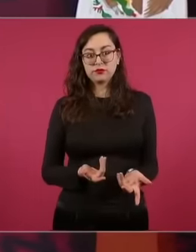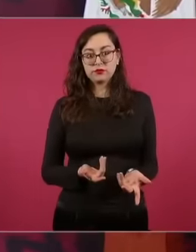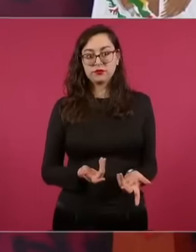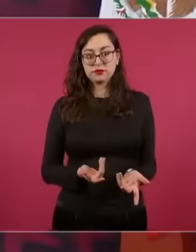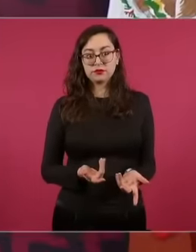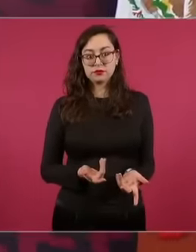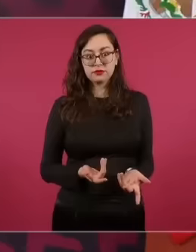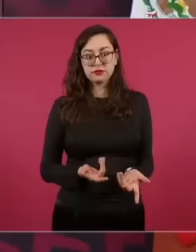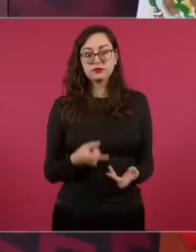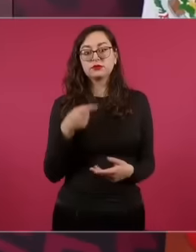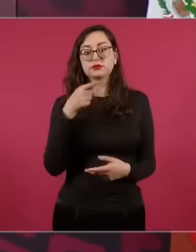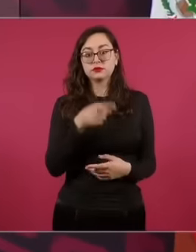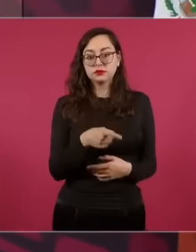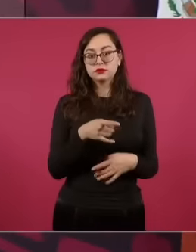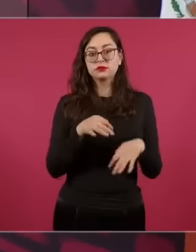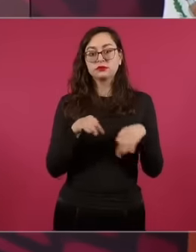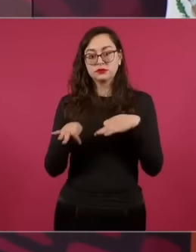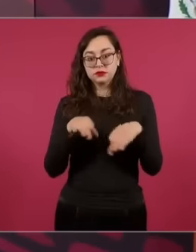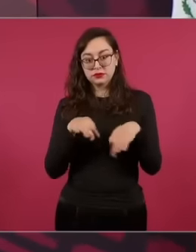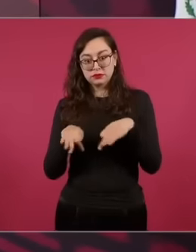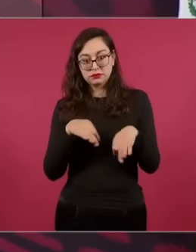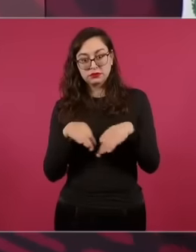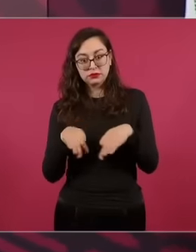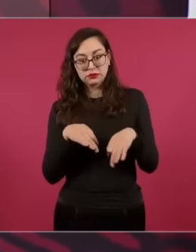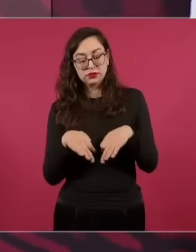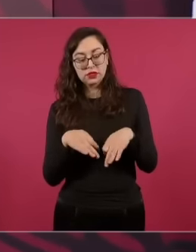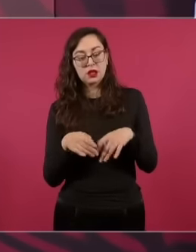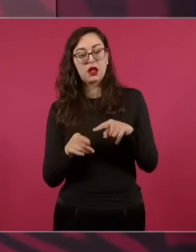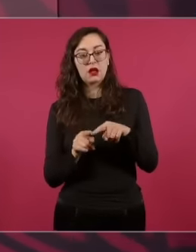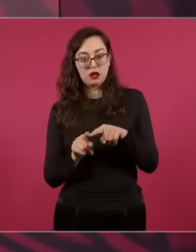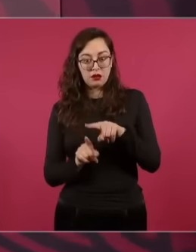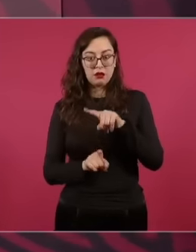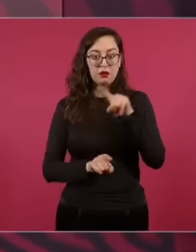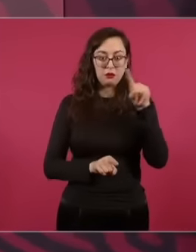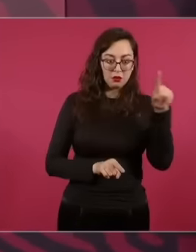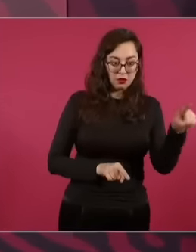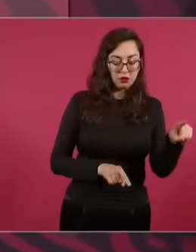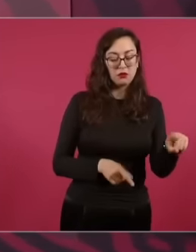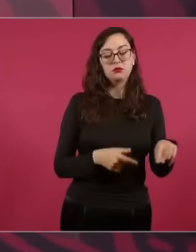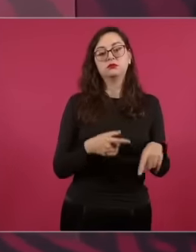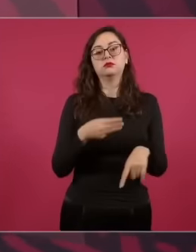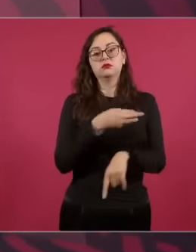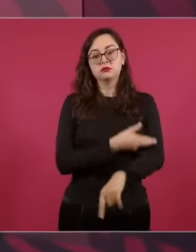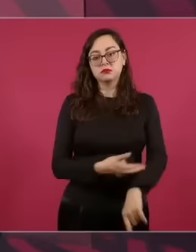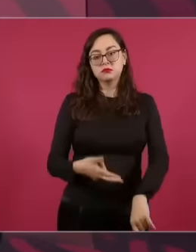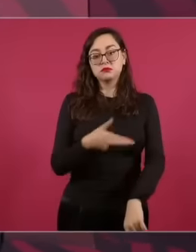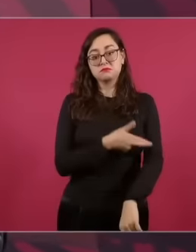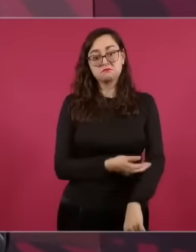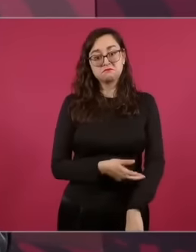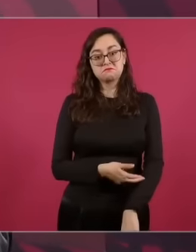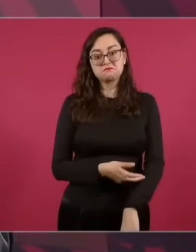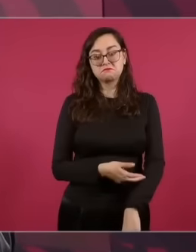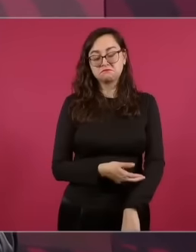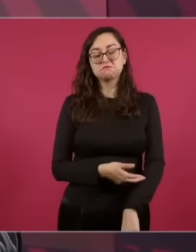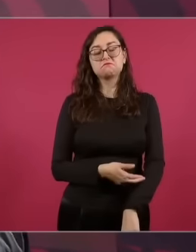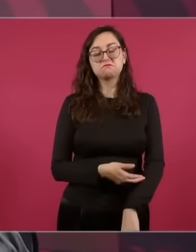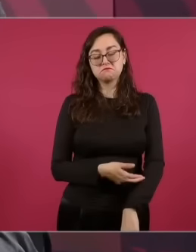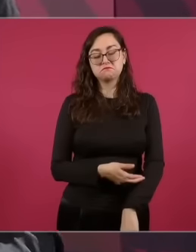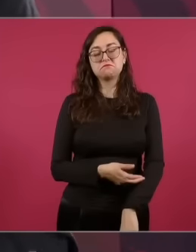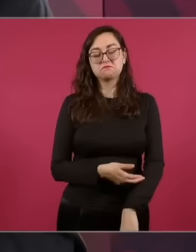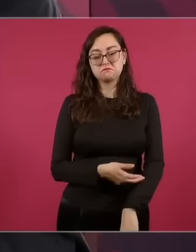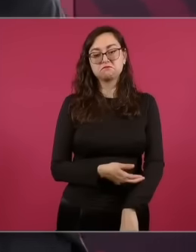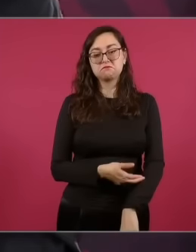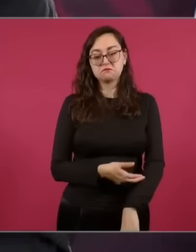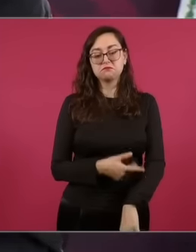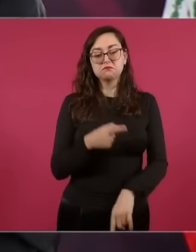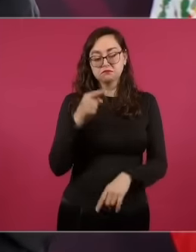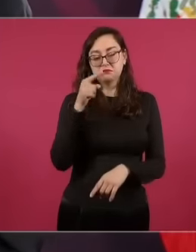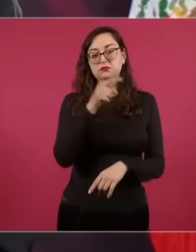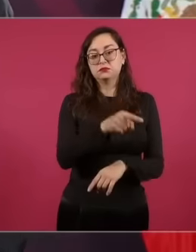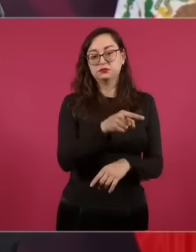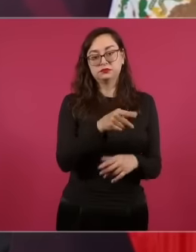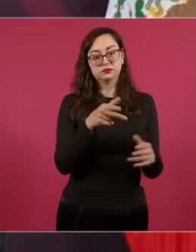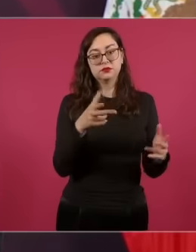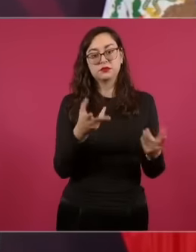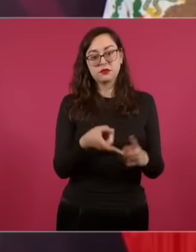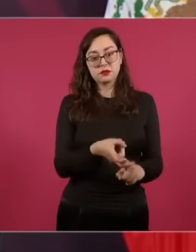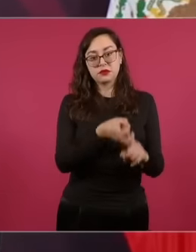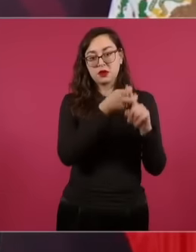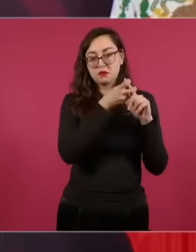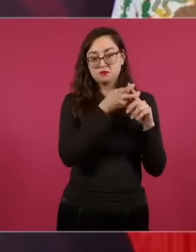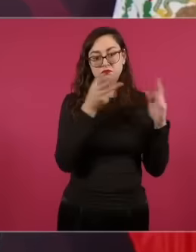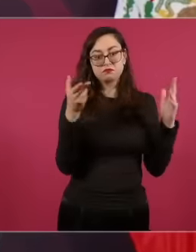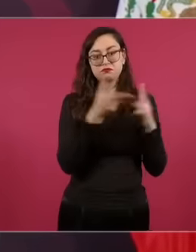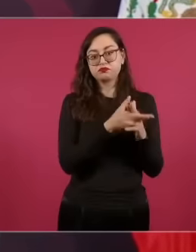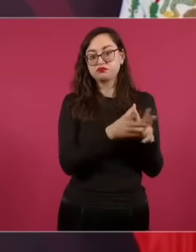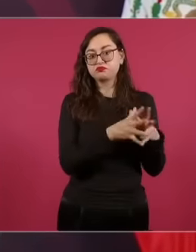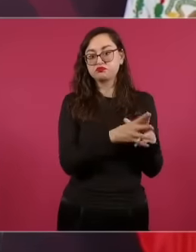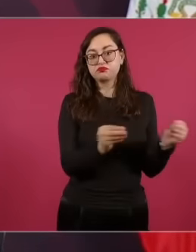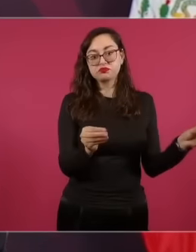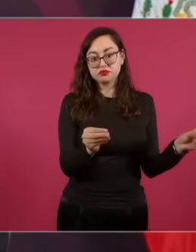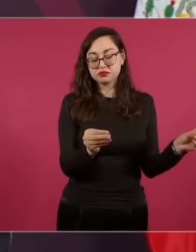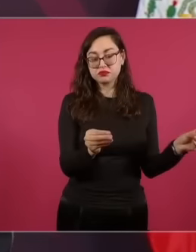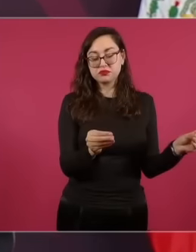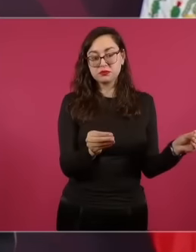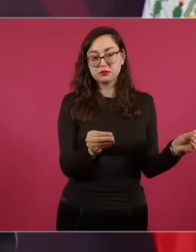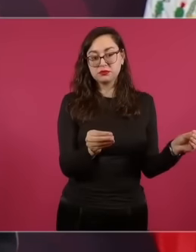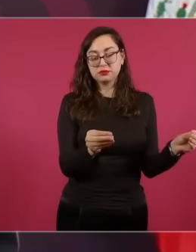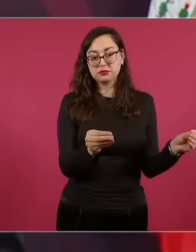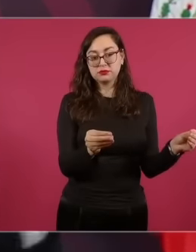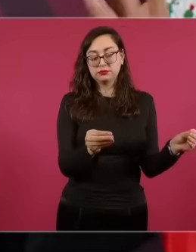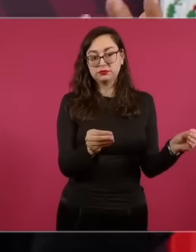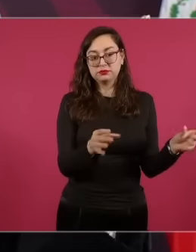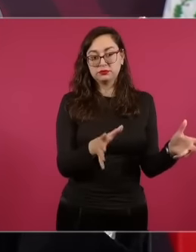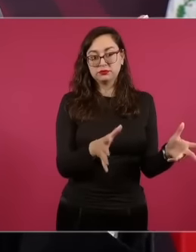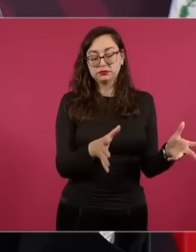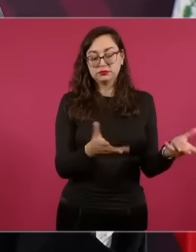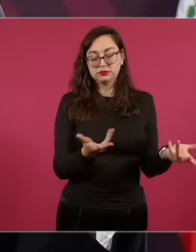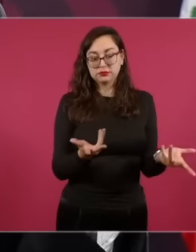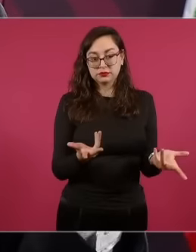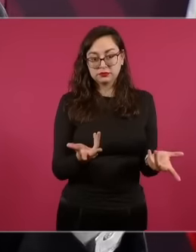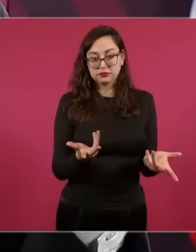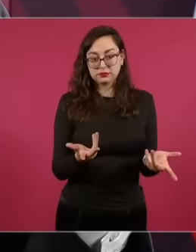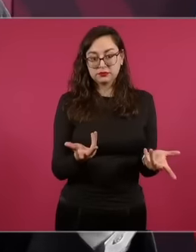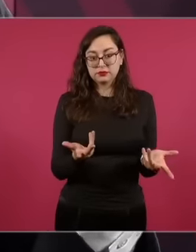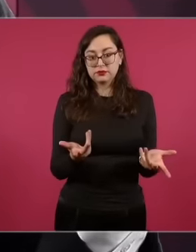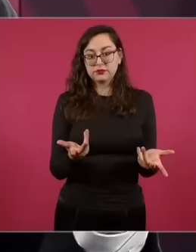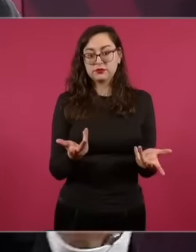to go to Manzanillo for procedures and there he was murdered and disappeared, so